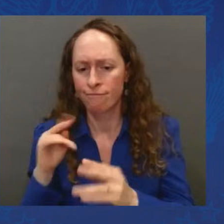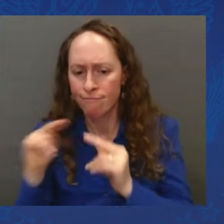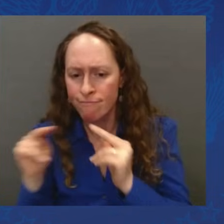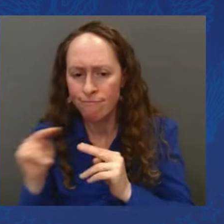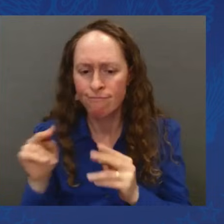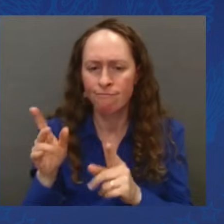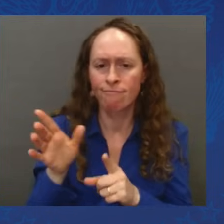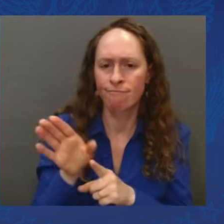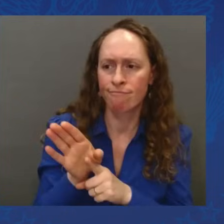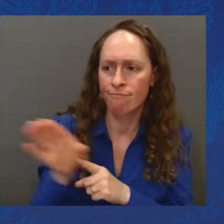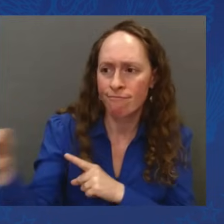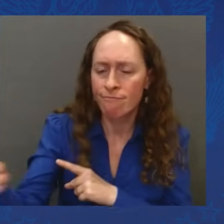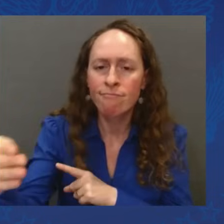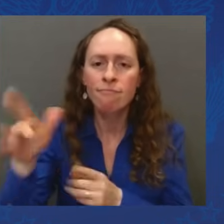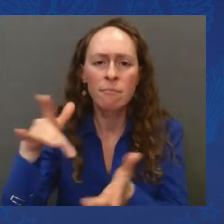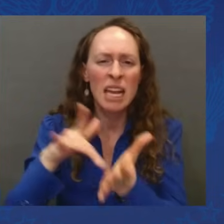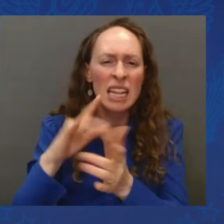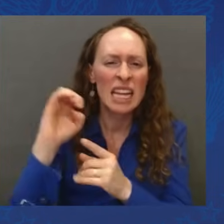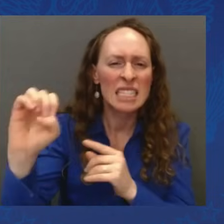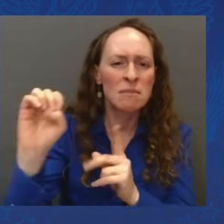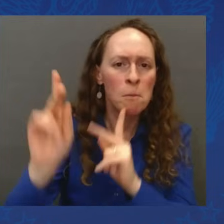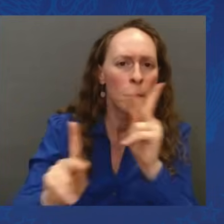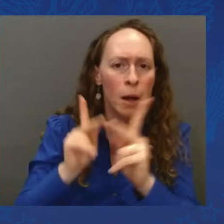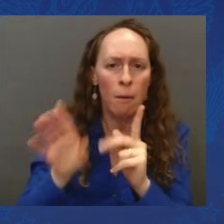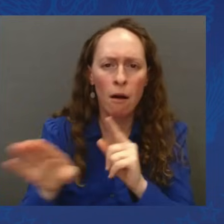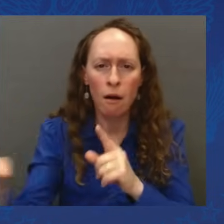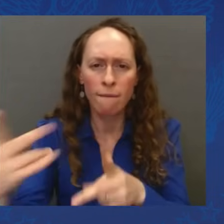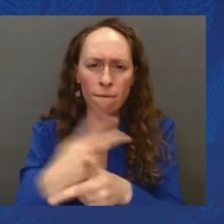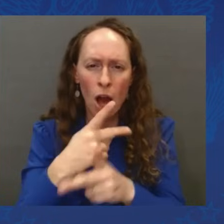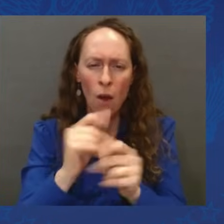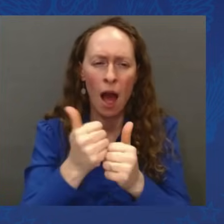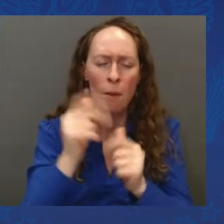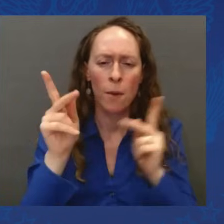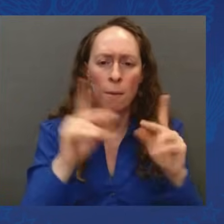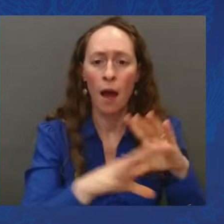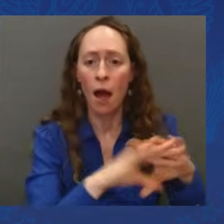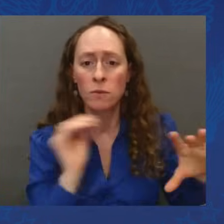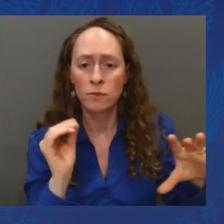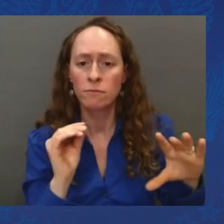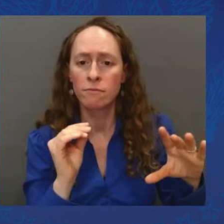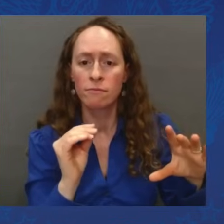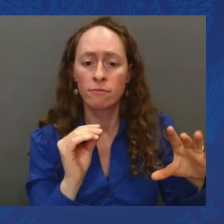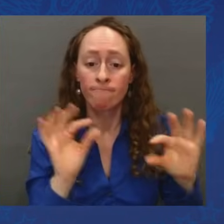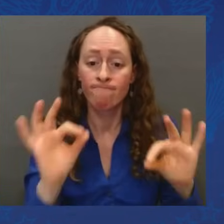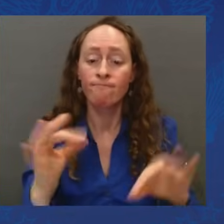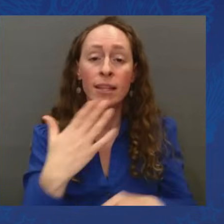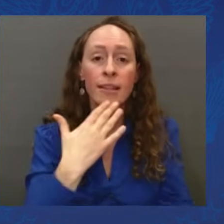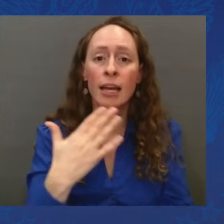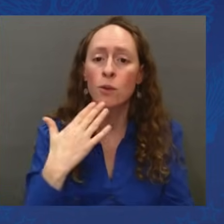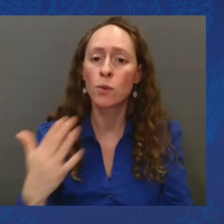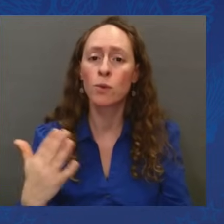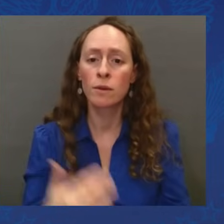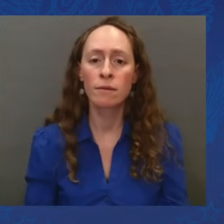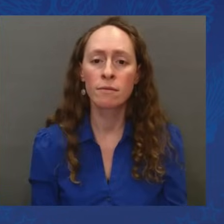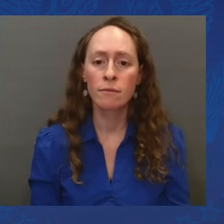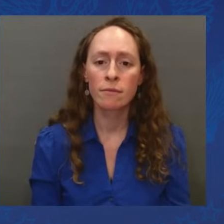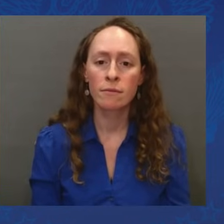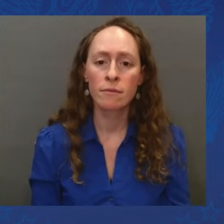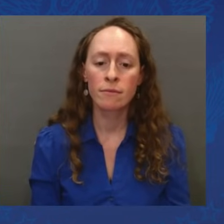But anyway, thank you all very much. Appreciate it very much. Ms. Jean-Pierre: Thank you. This ends the press conference.